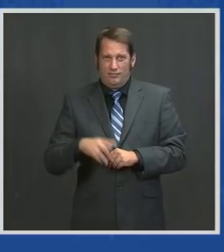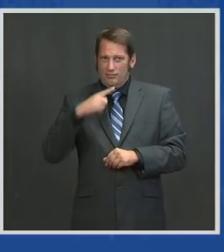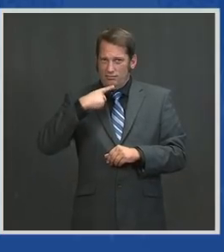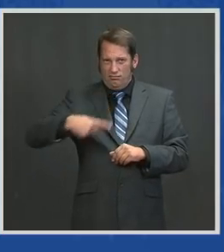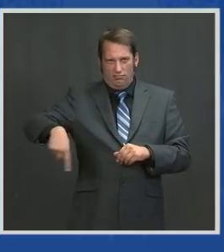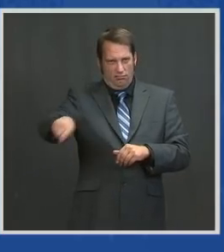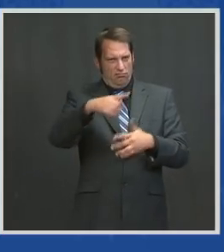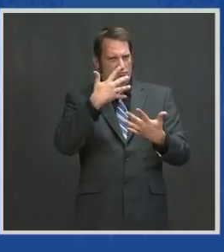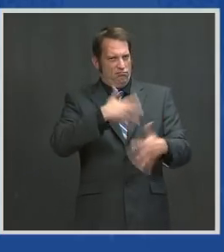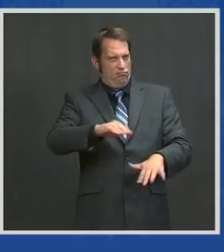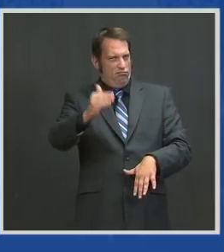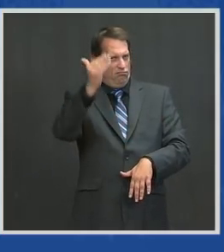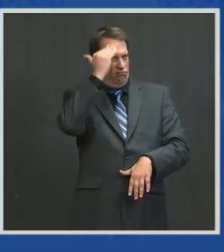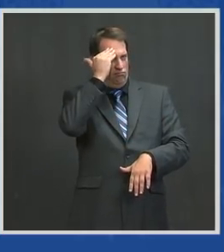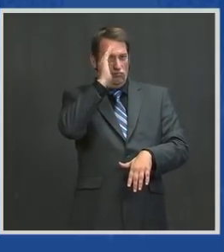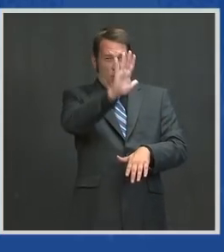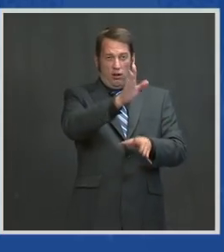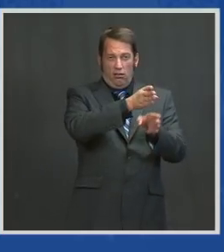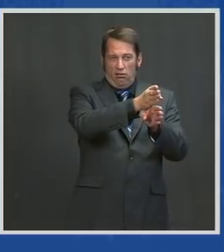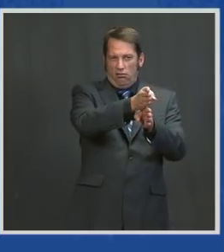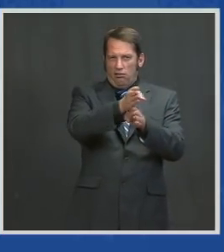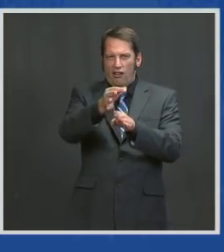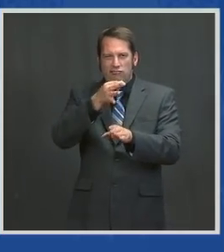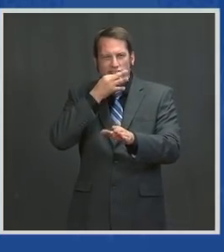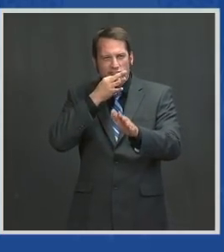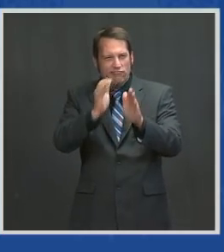masters of the air, cyber and space.